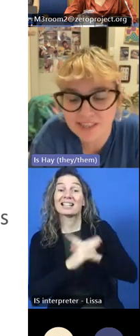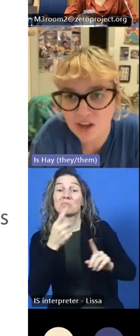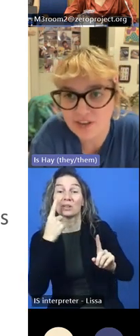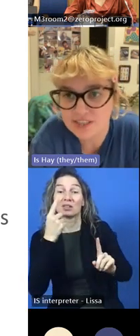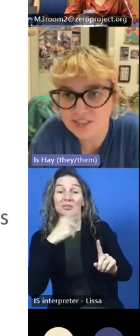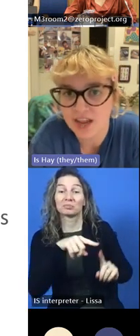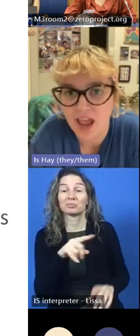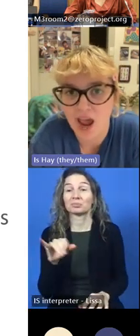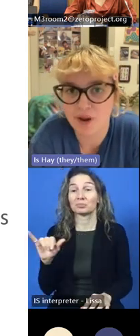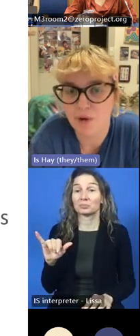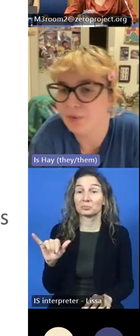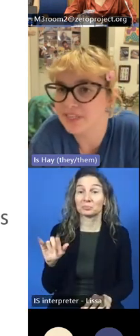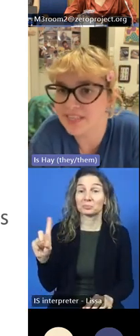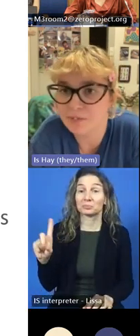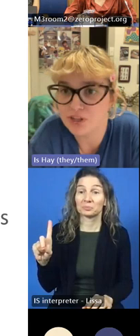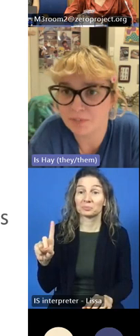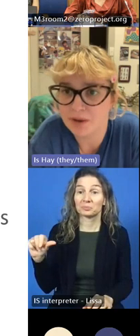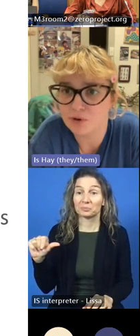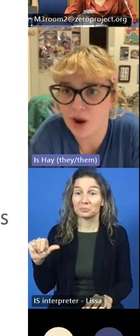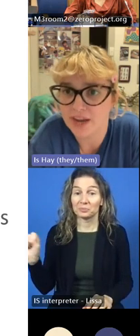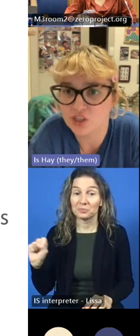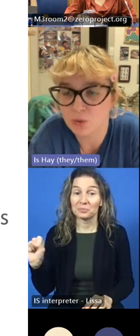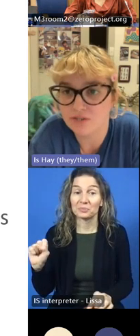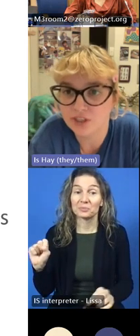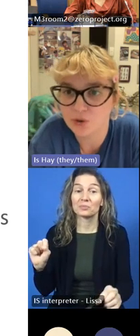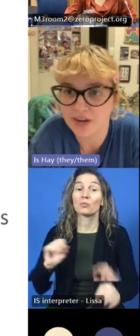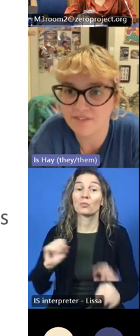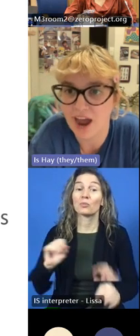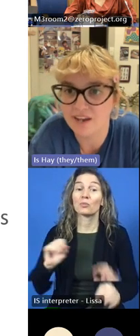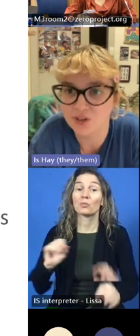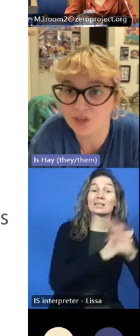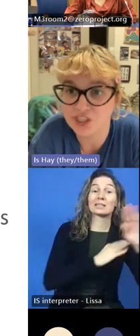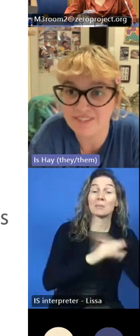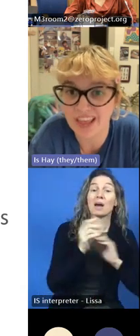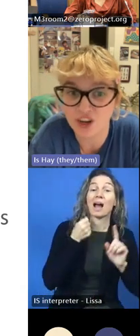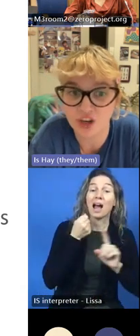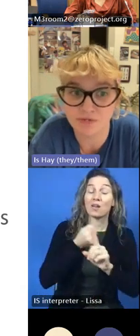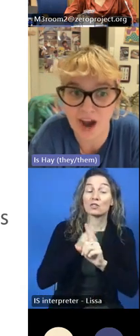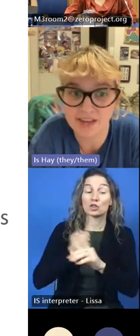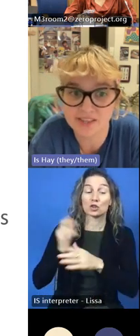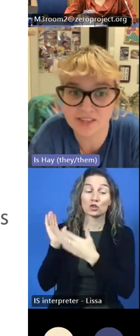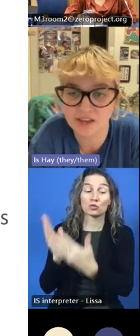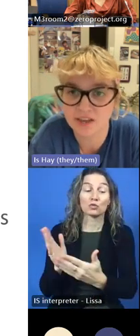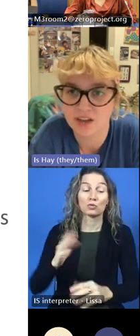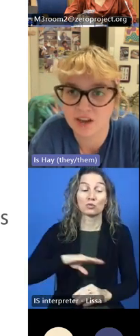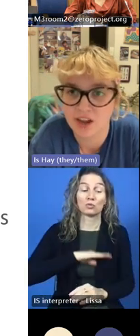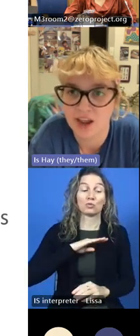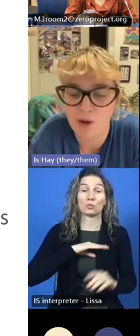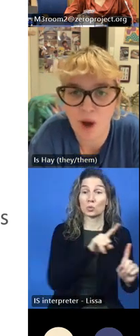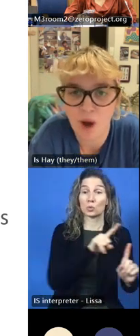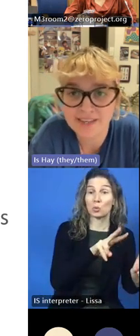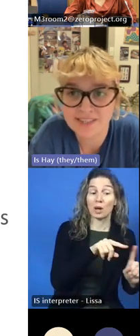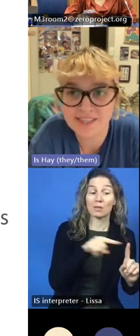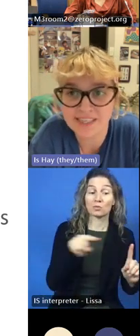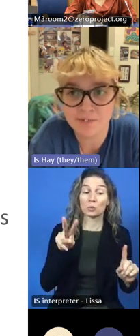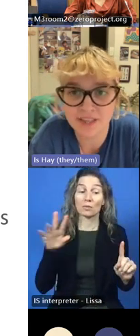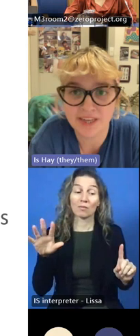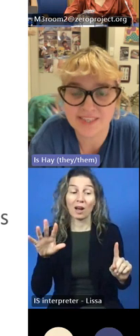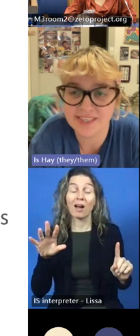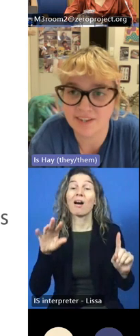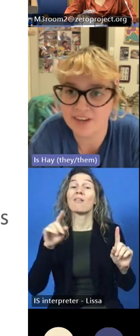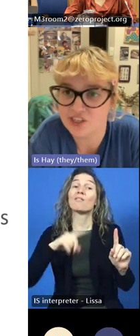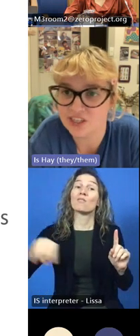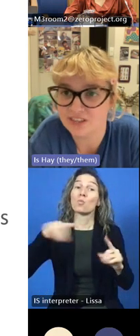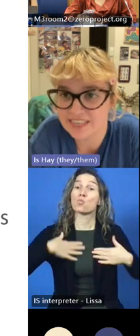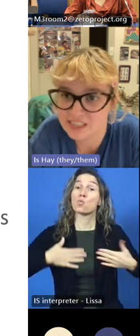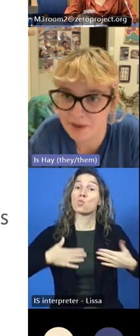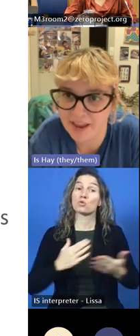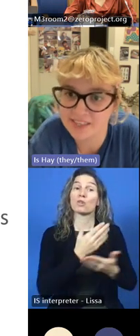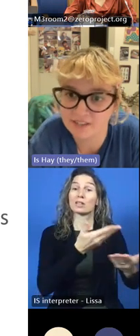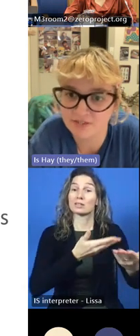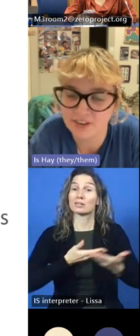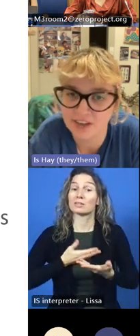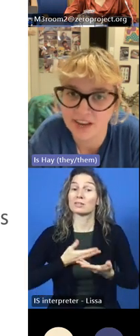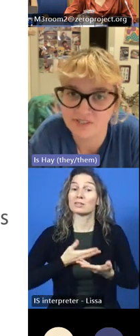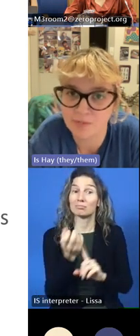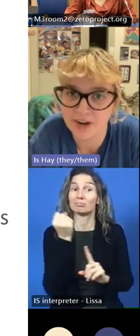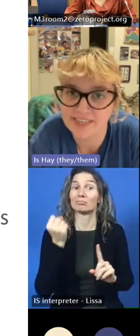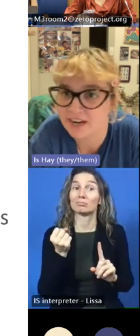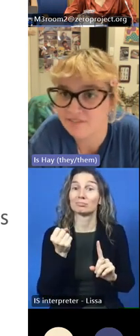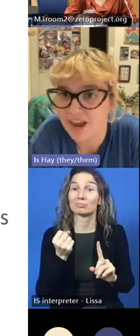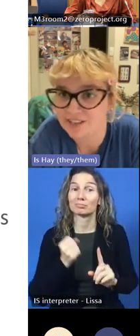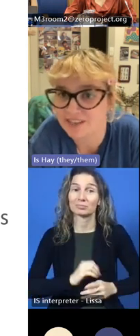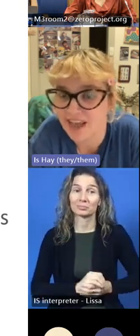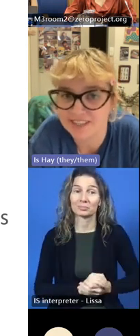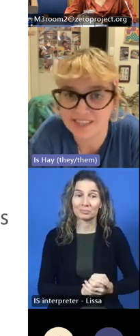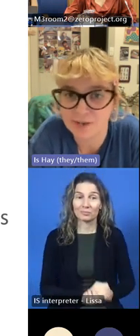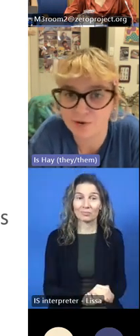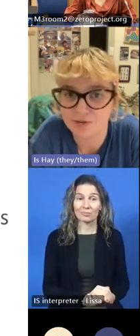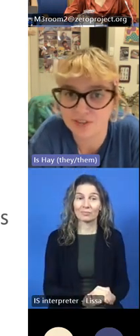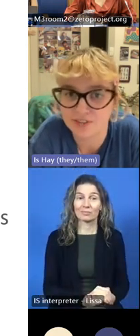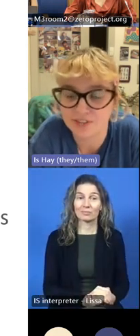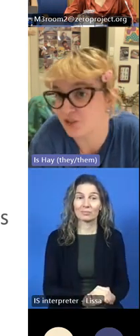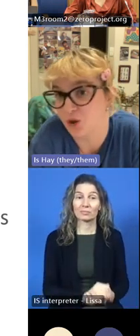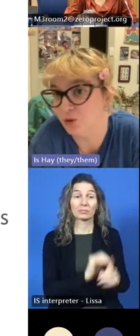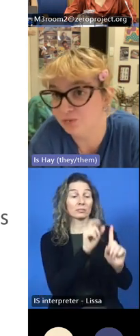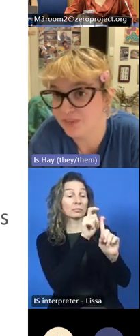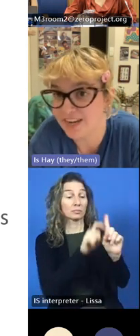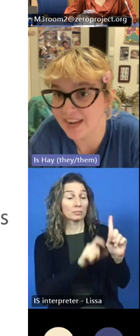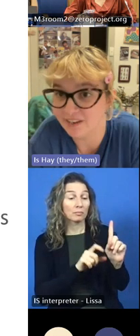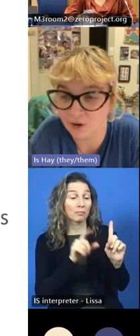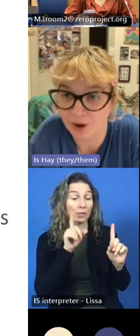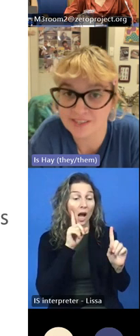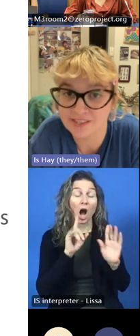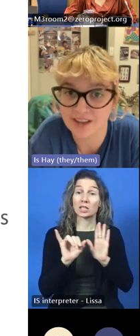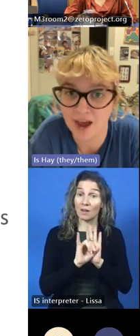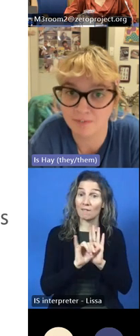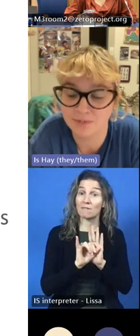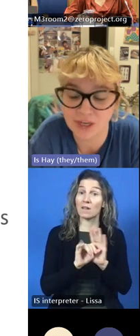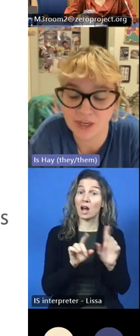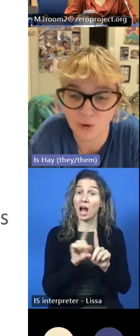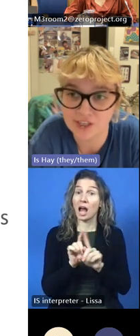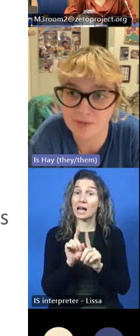advocacy service. At YDAS if someone identifies as disabled, that is all they need from us in